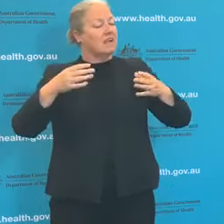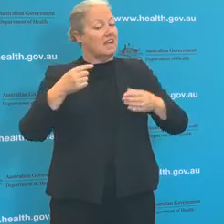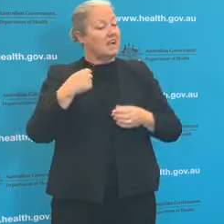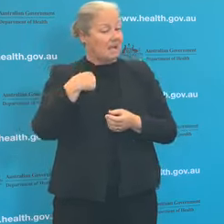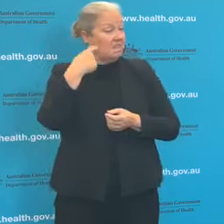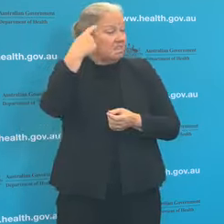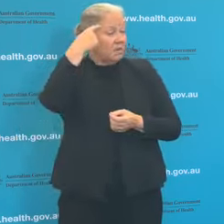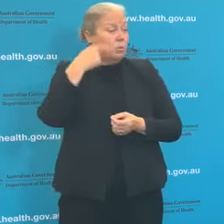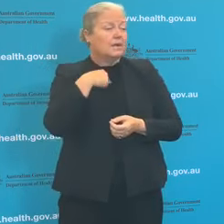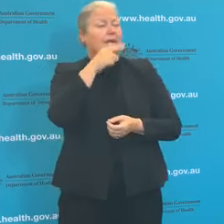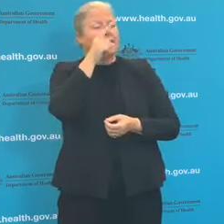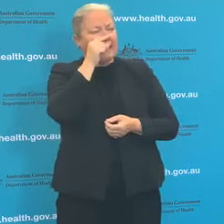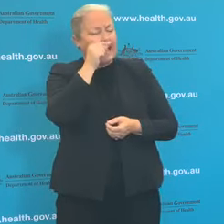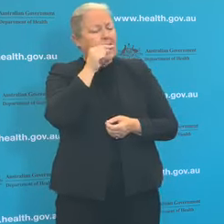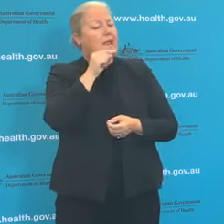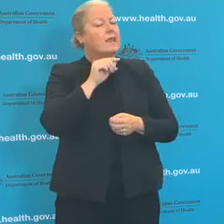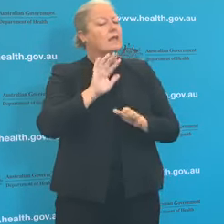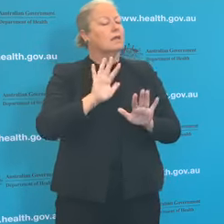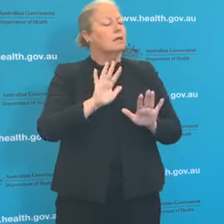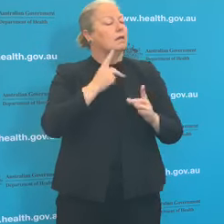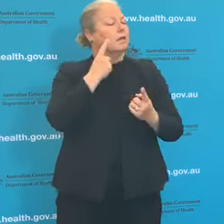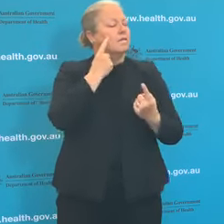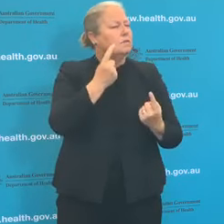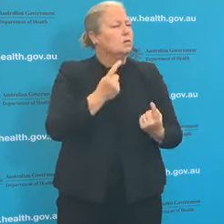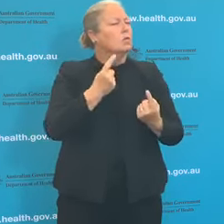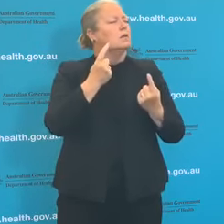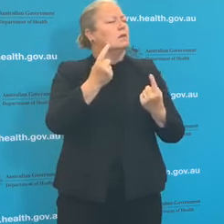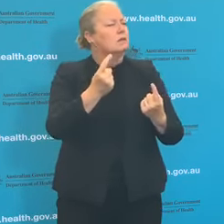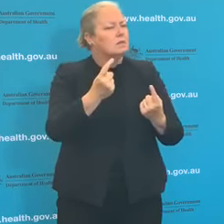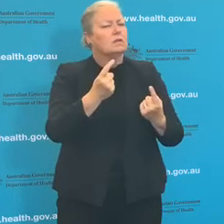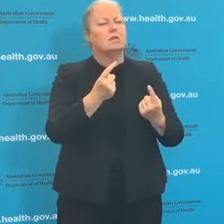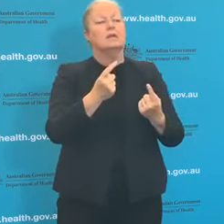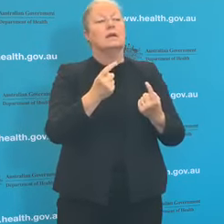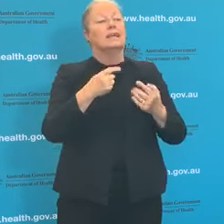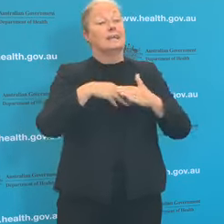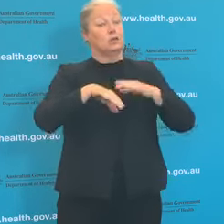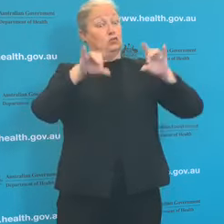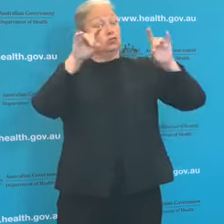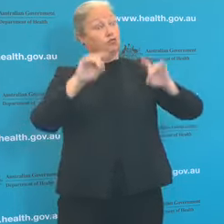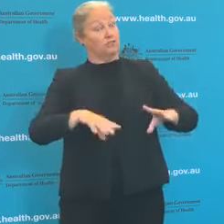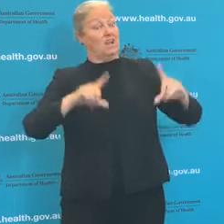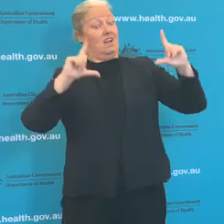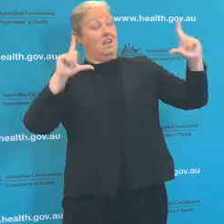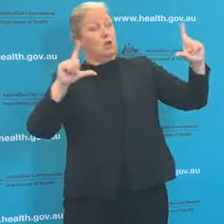gently promoting local tourism within Australia including interstate travel